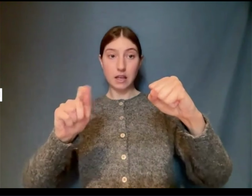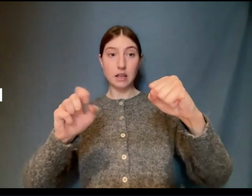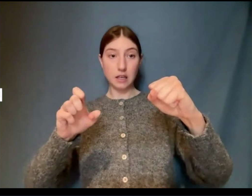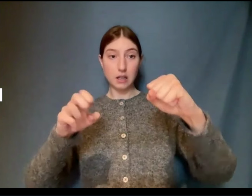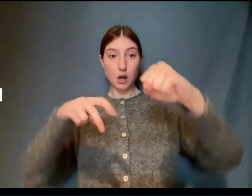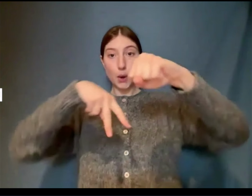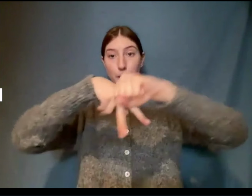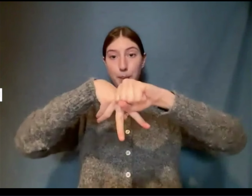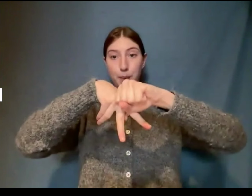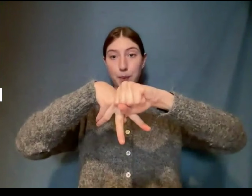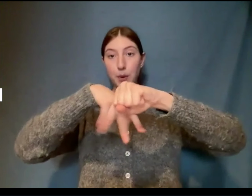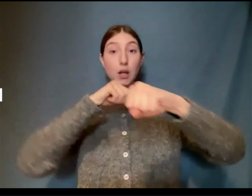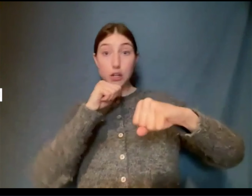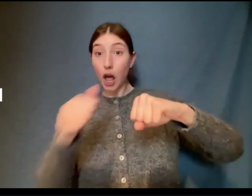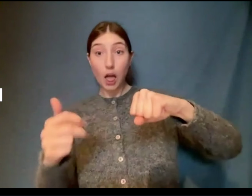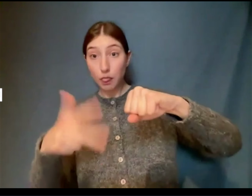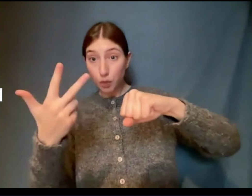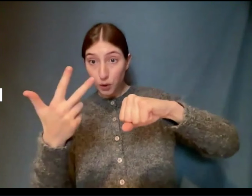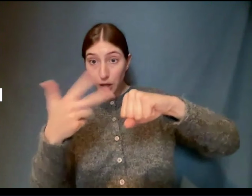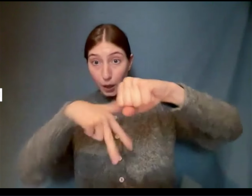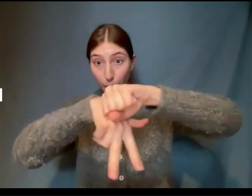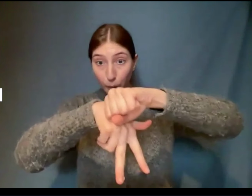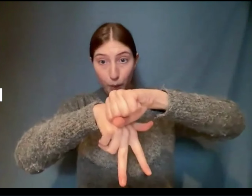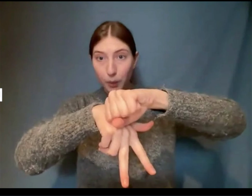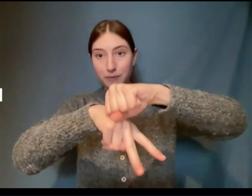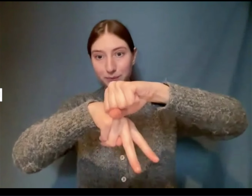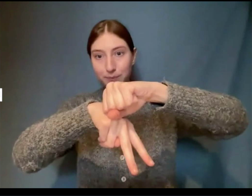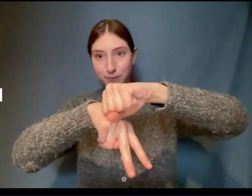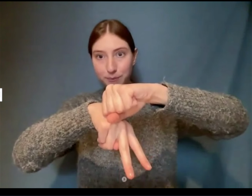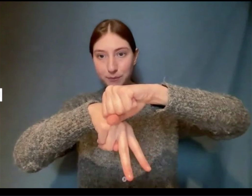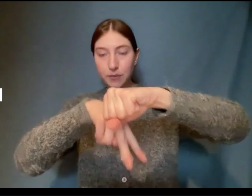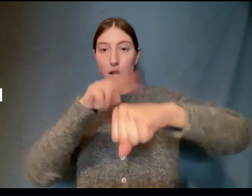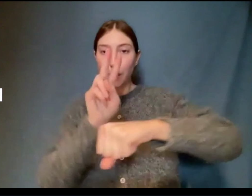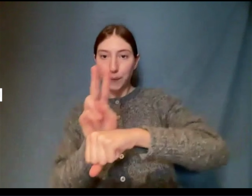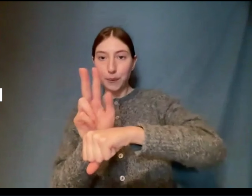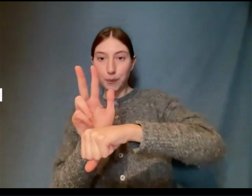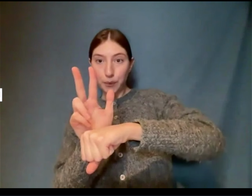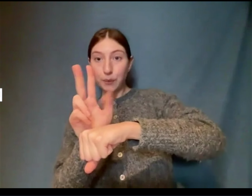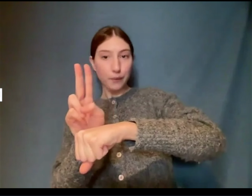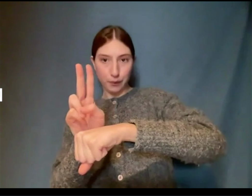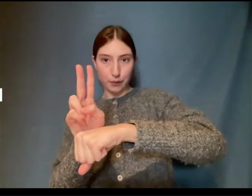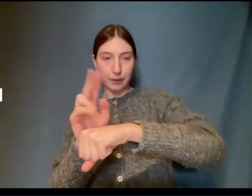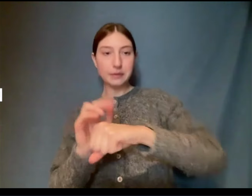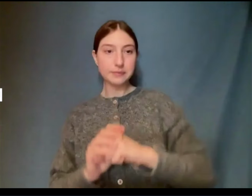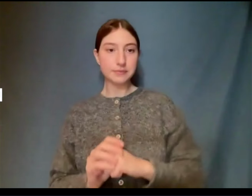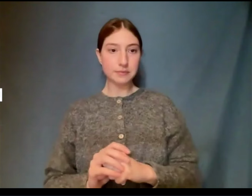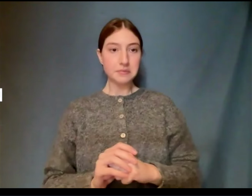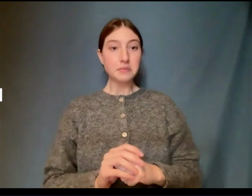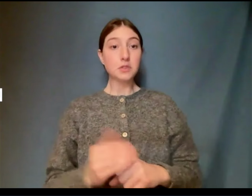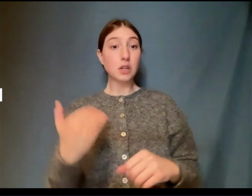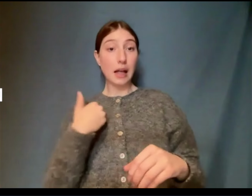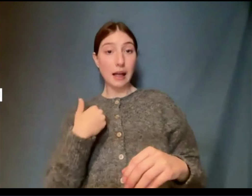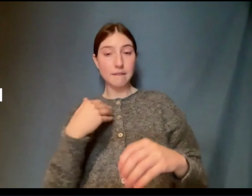two fatty acid tails and it forms kind of like a sandwich. So you have one layer at the top, one